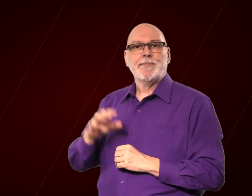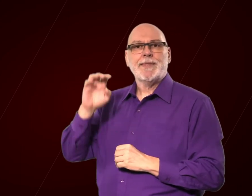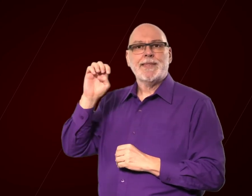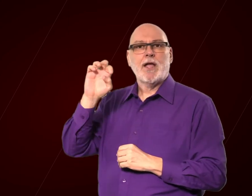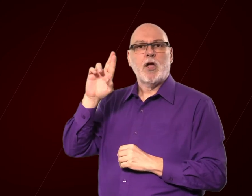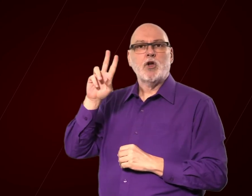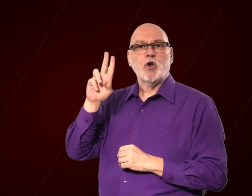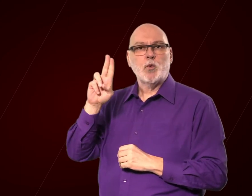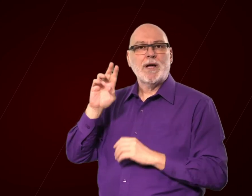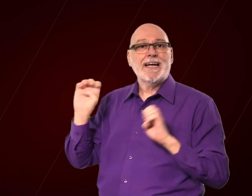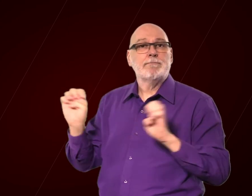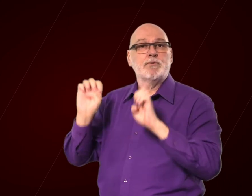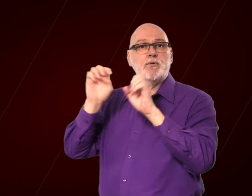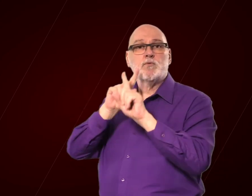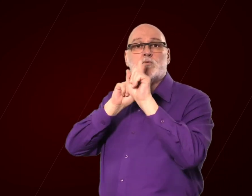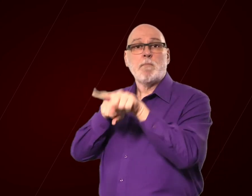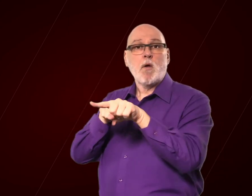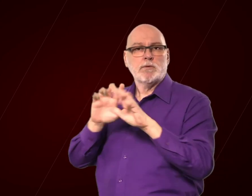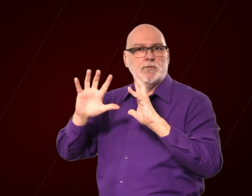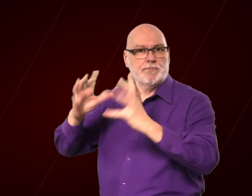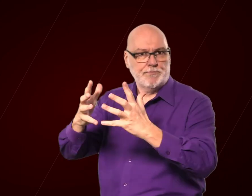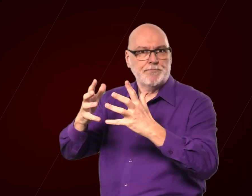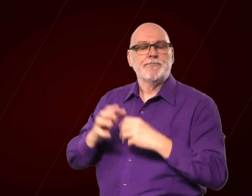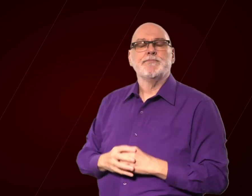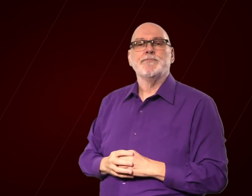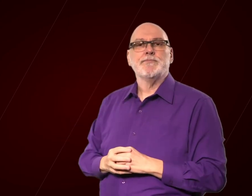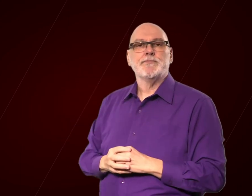with the assistance of the Emergency Response Unit,